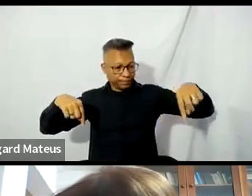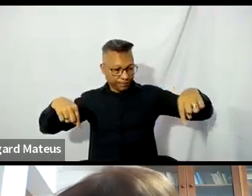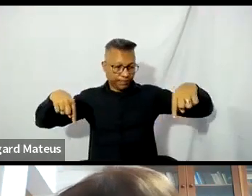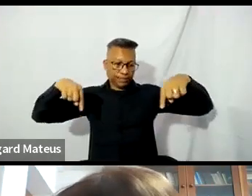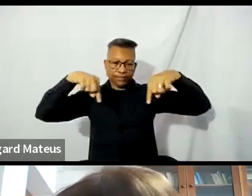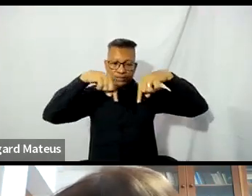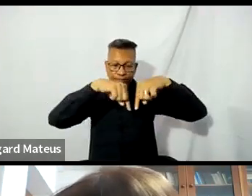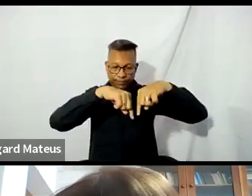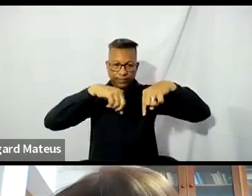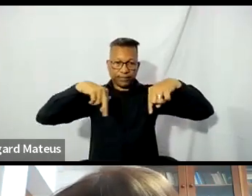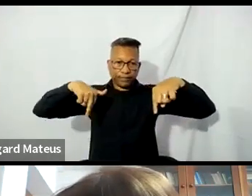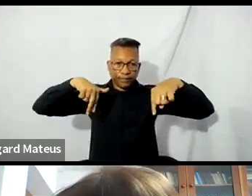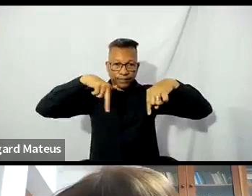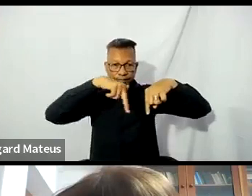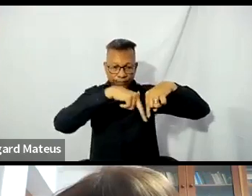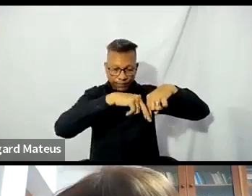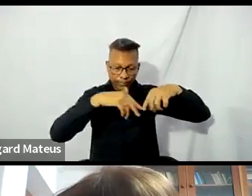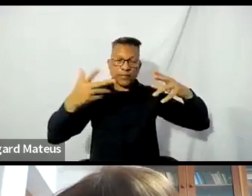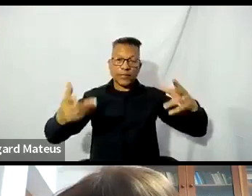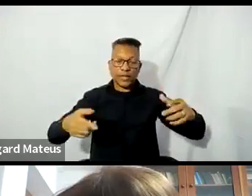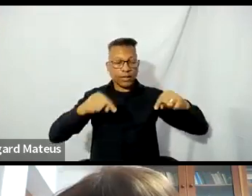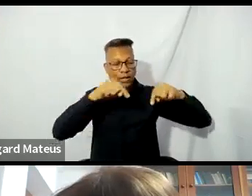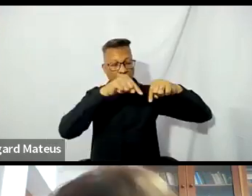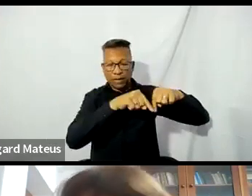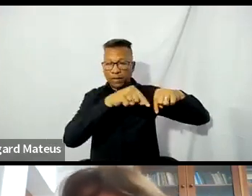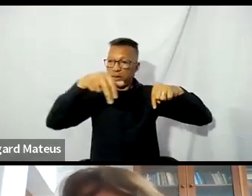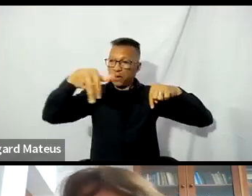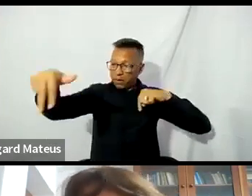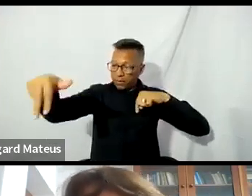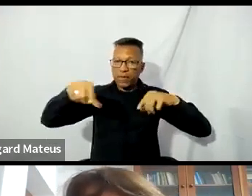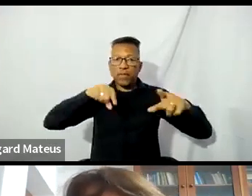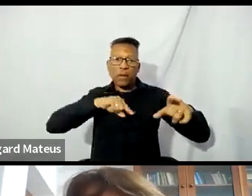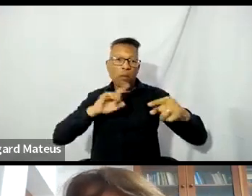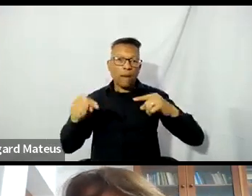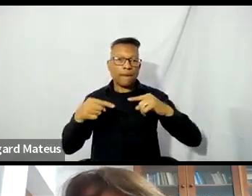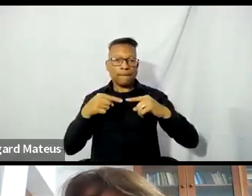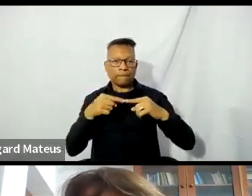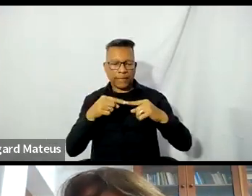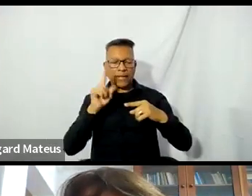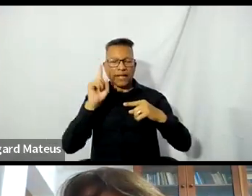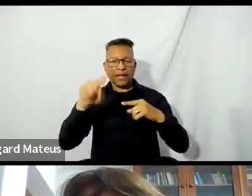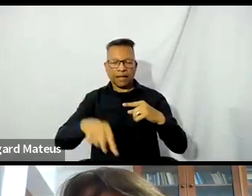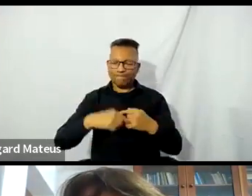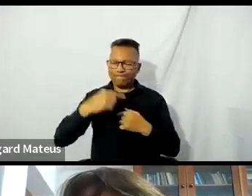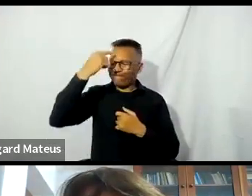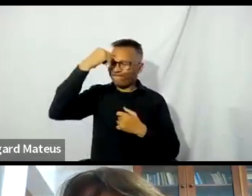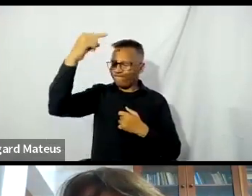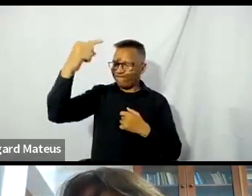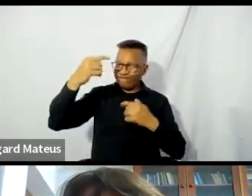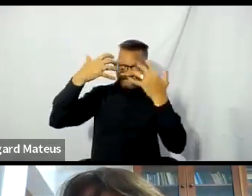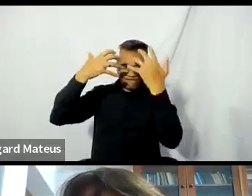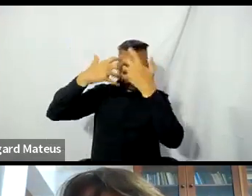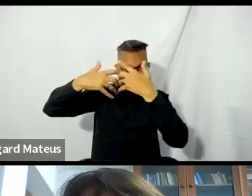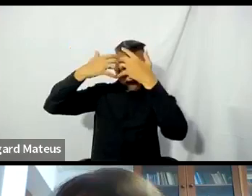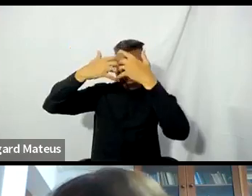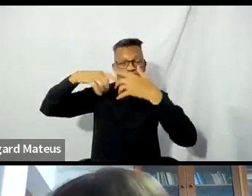point to another in space in order to get somewhere , is a , is a simological creative act, because use it you have to on